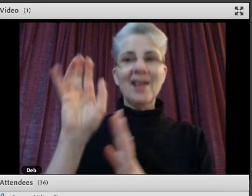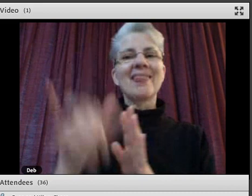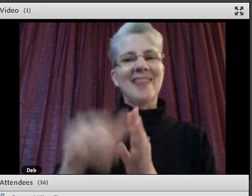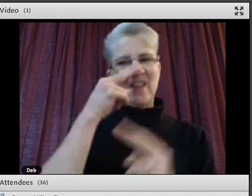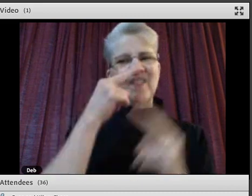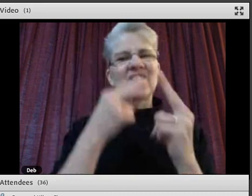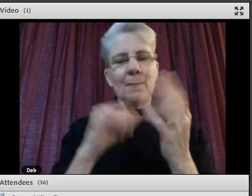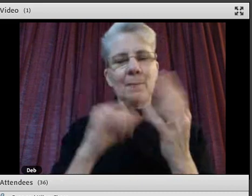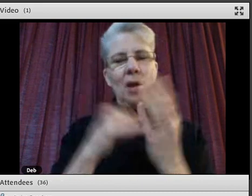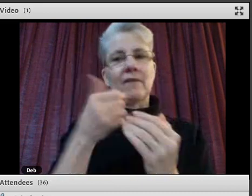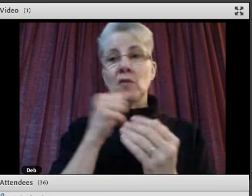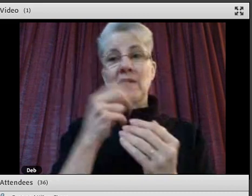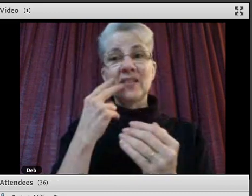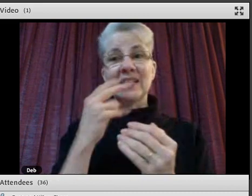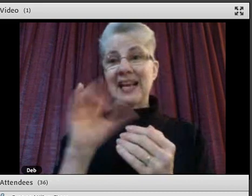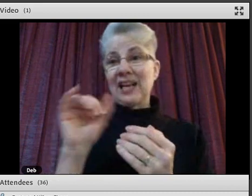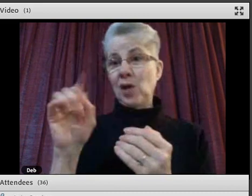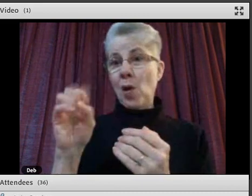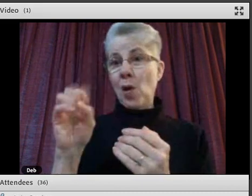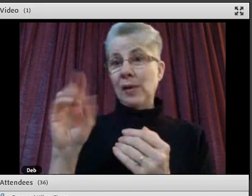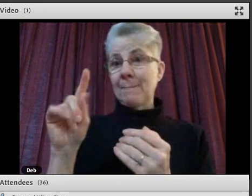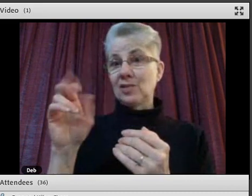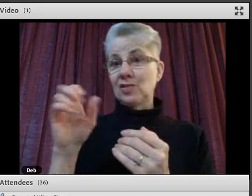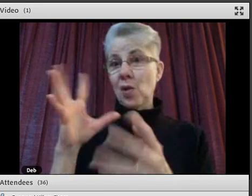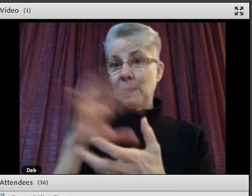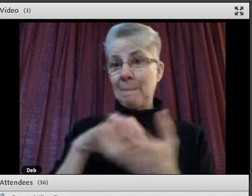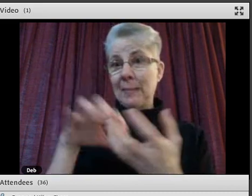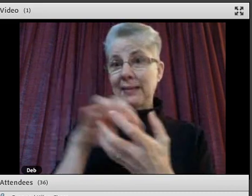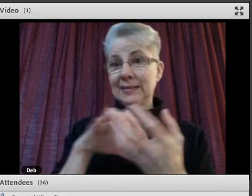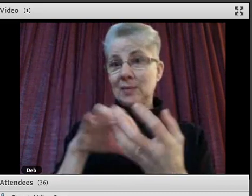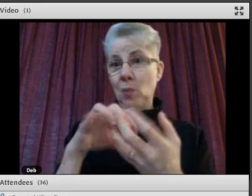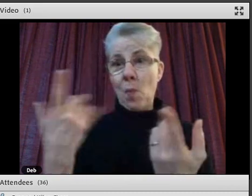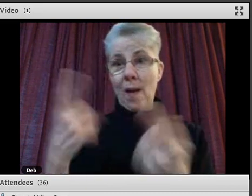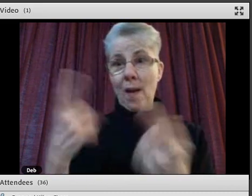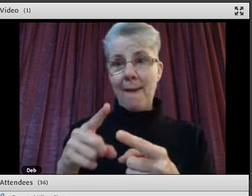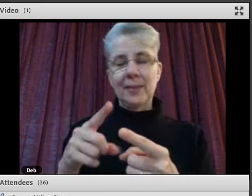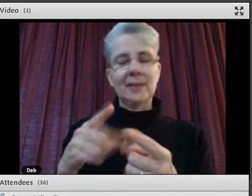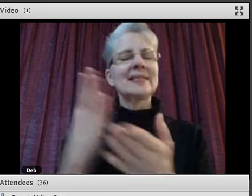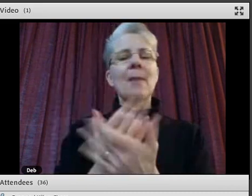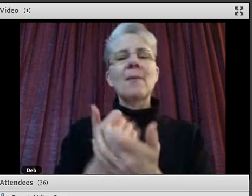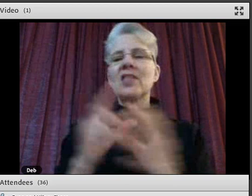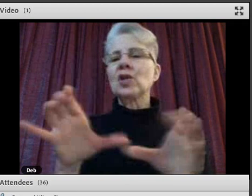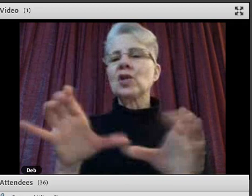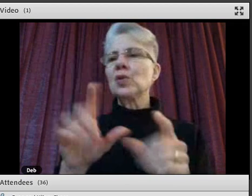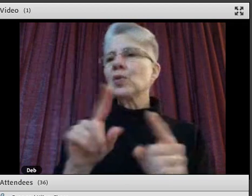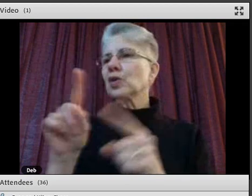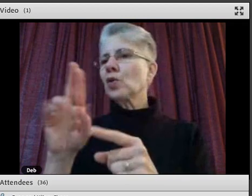If you've never seen Coke and Mentos go together, then stop everything you're doing, go to YouTube, and watch it.